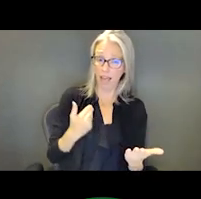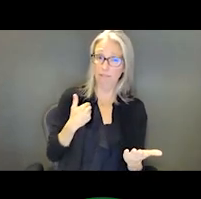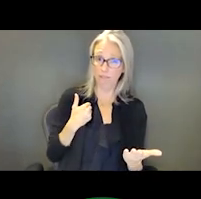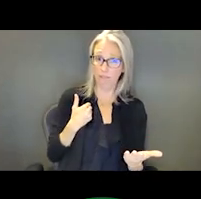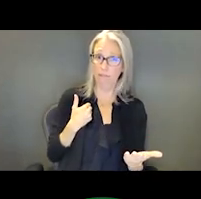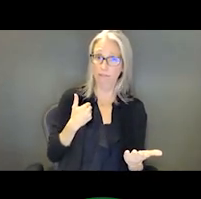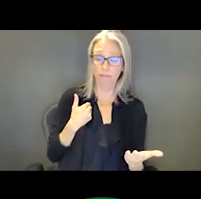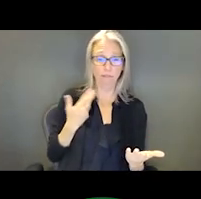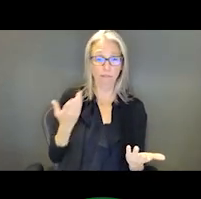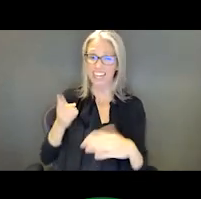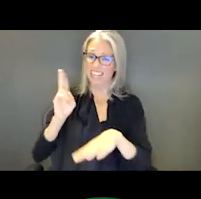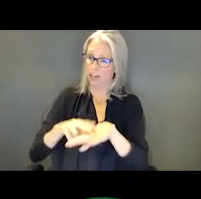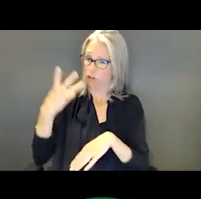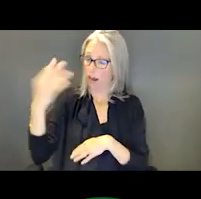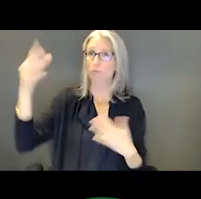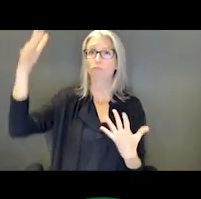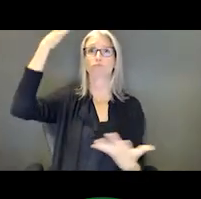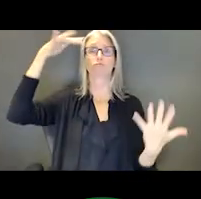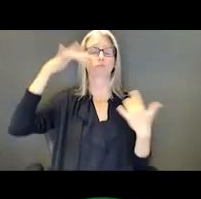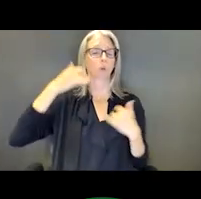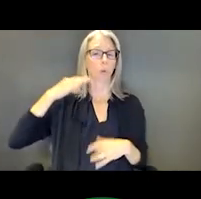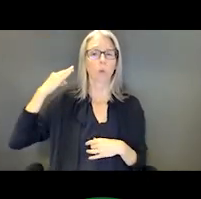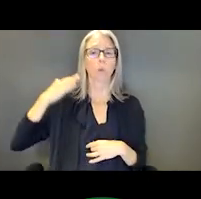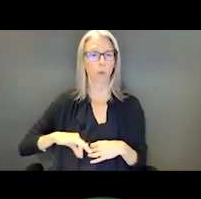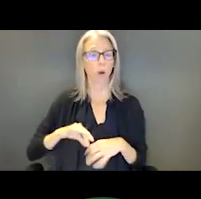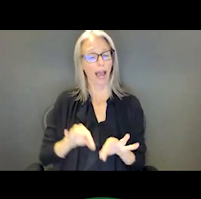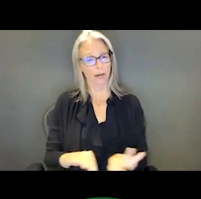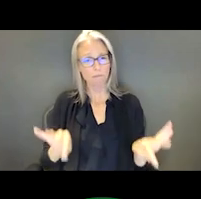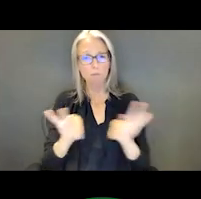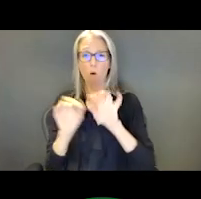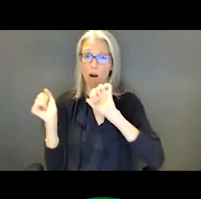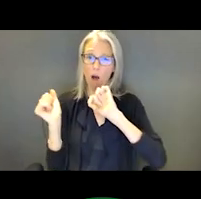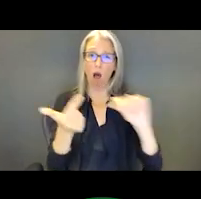to access nature and it's healing. Thank you.